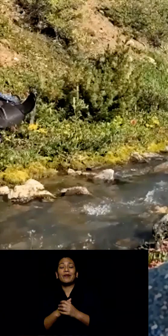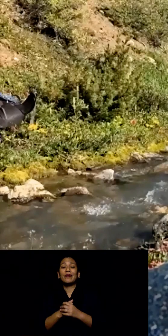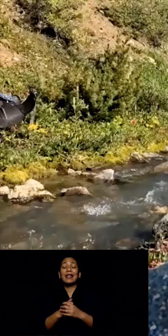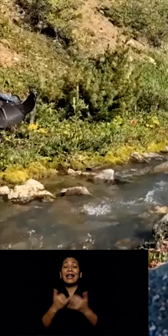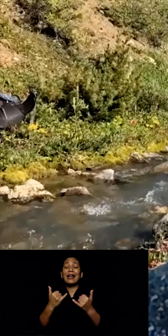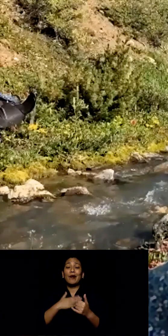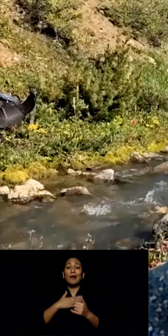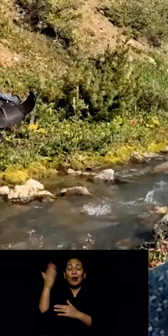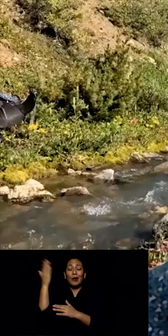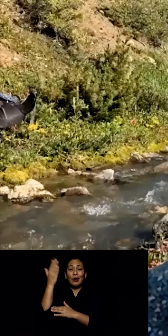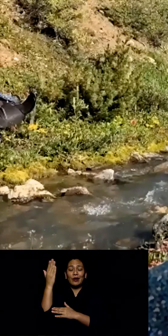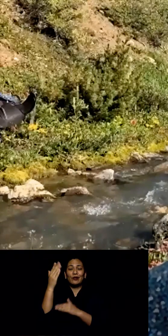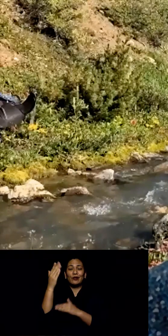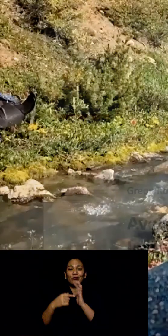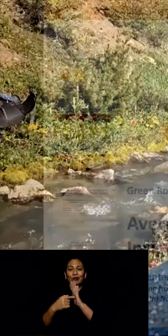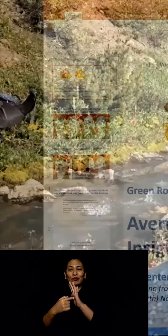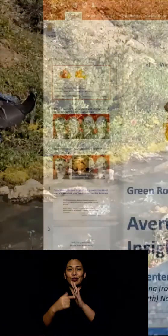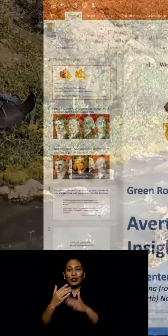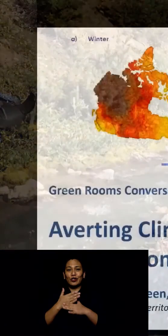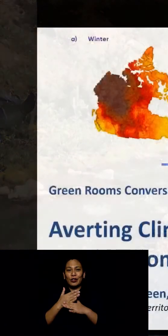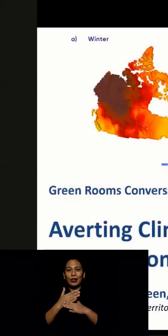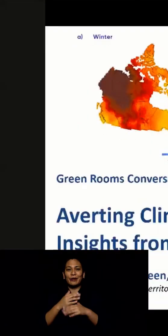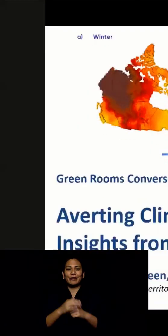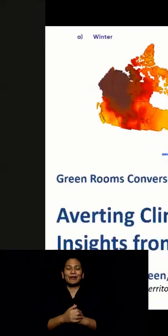I look forward to your questions. All right.